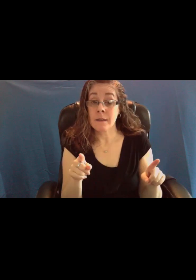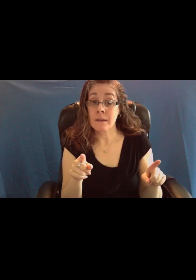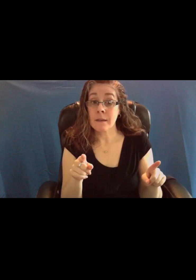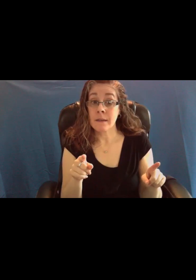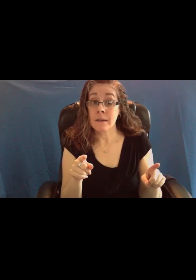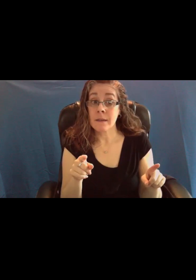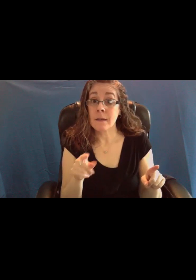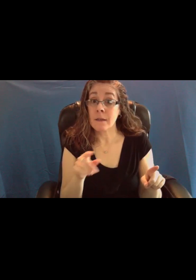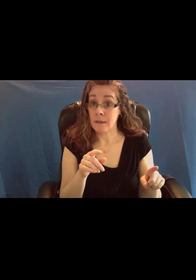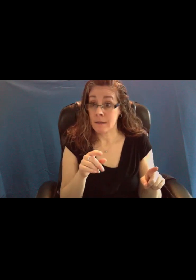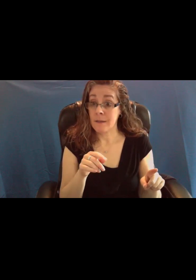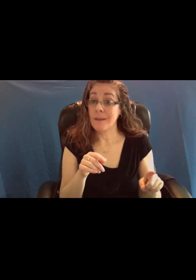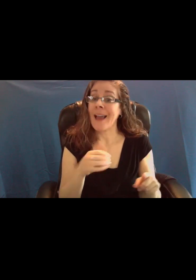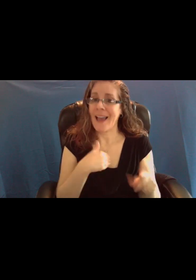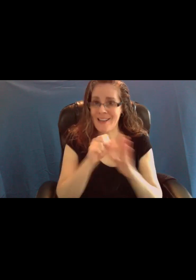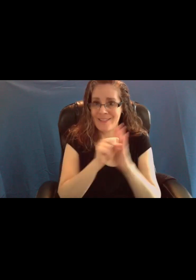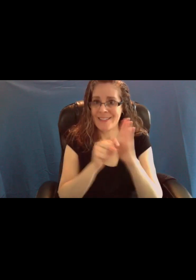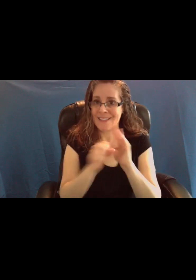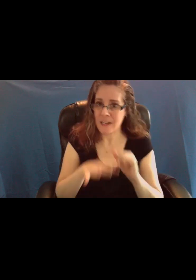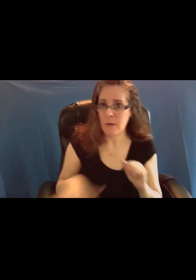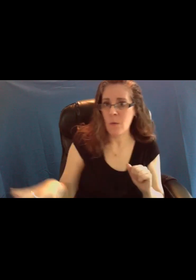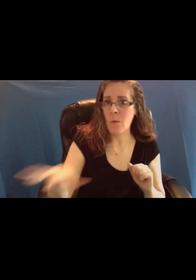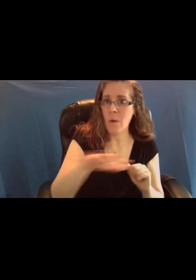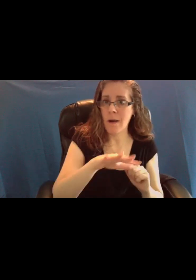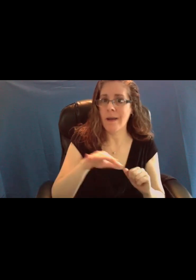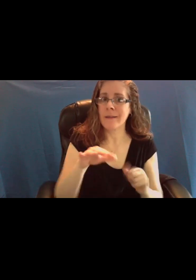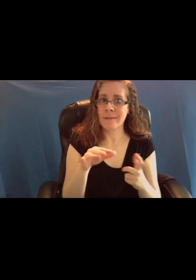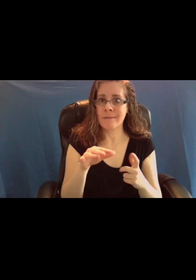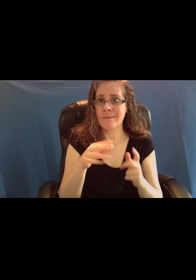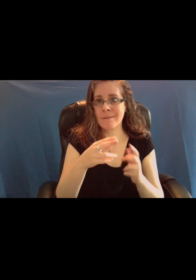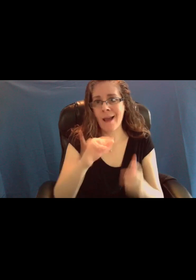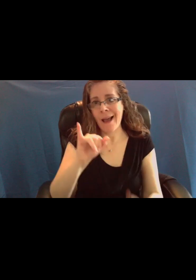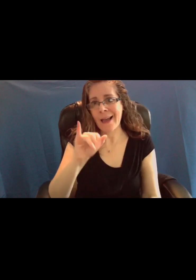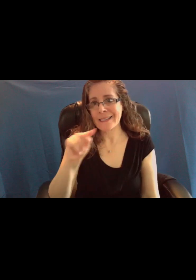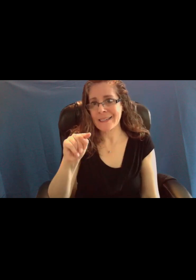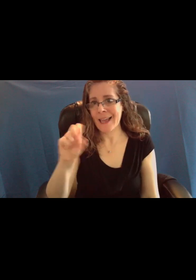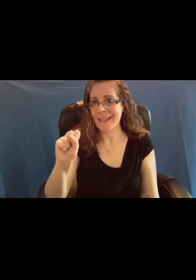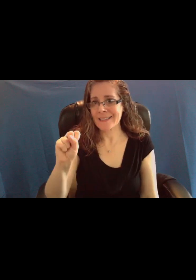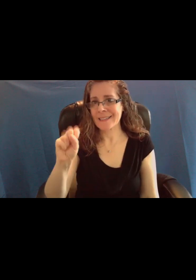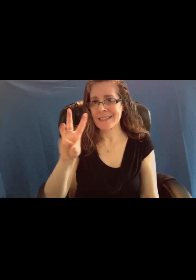state-wide IT accessibility services contract. It is ITS61. And this